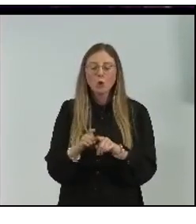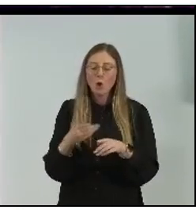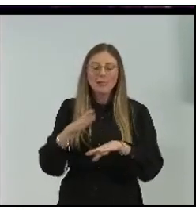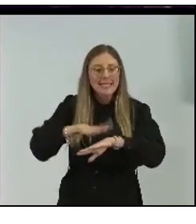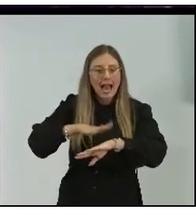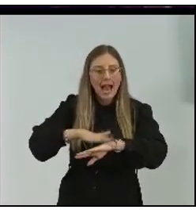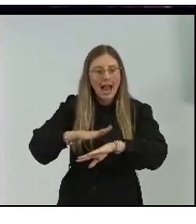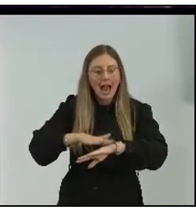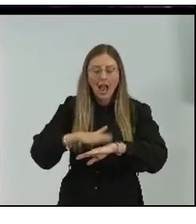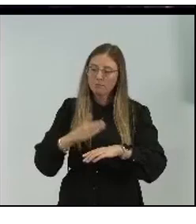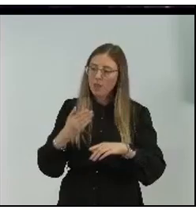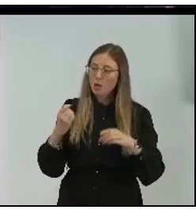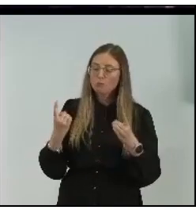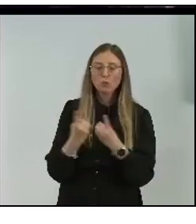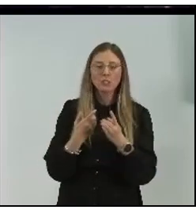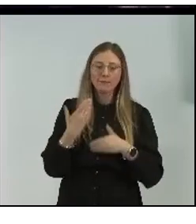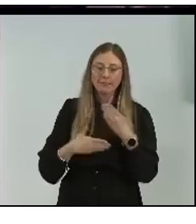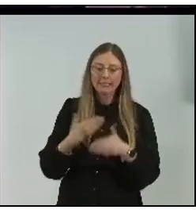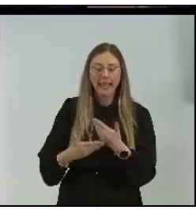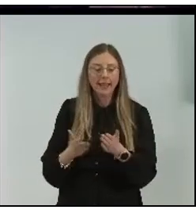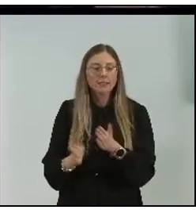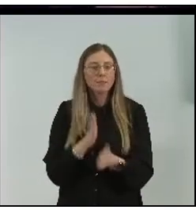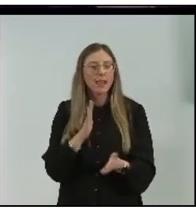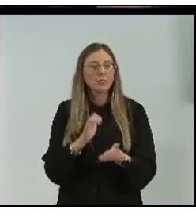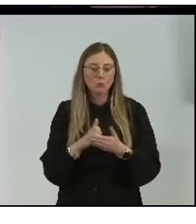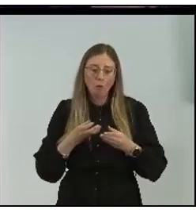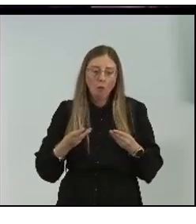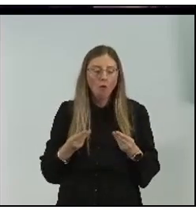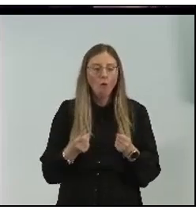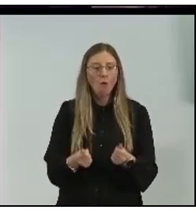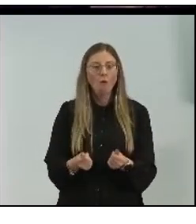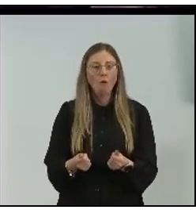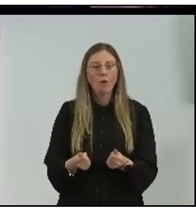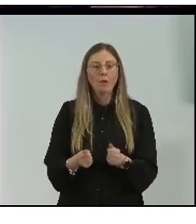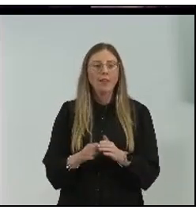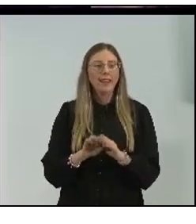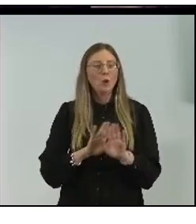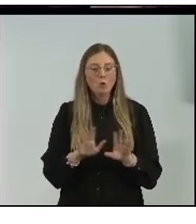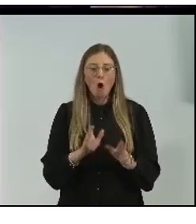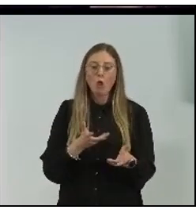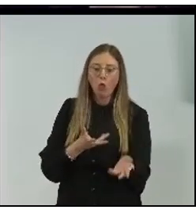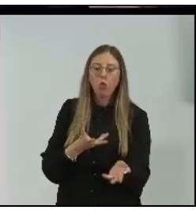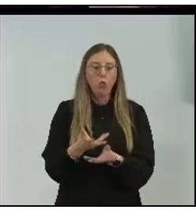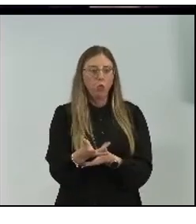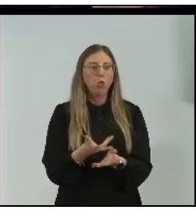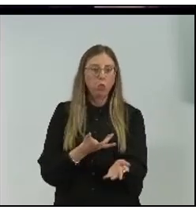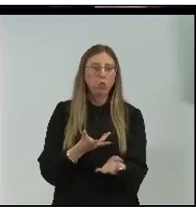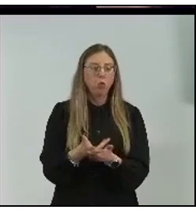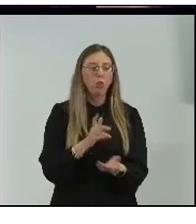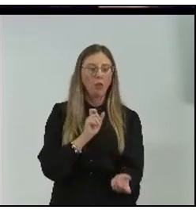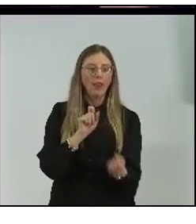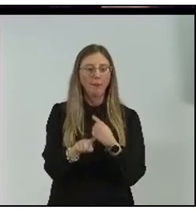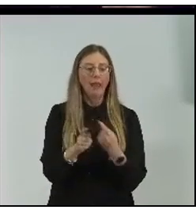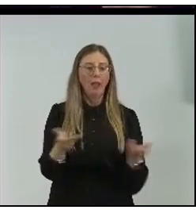there's a productivity gain in some way. If you get this right through the process, you're not endlessly going backwards and forwards. Is that how you sell your stuff to your clients?